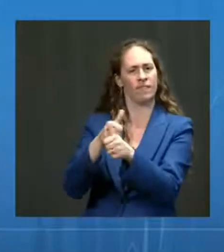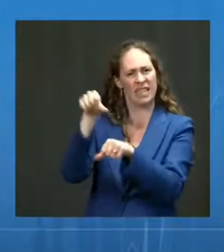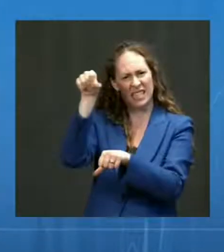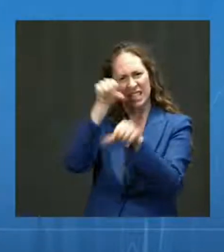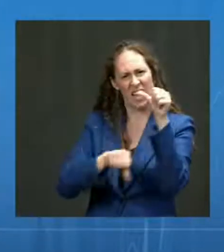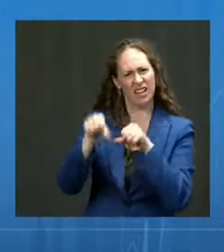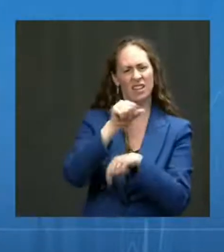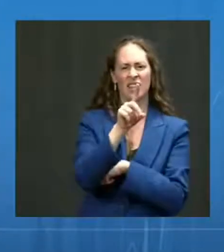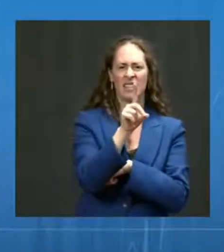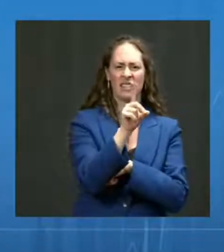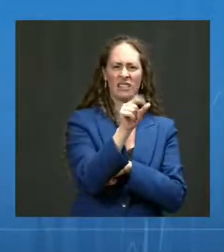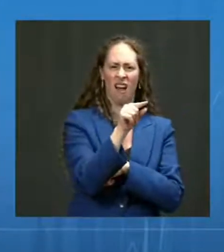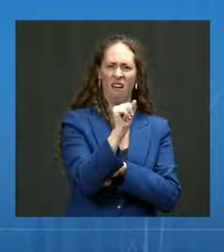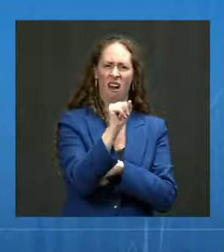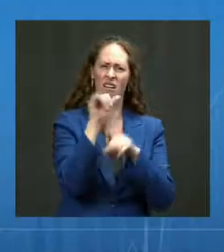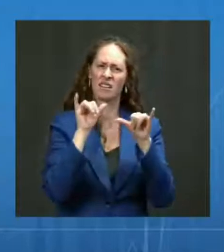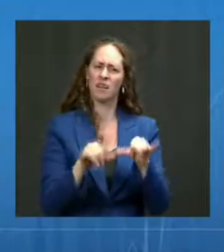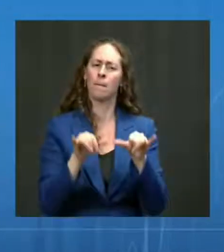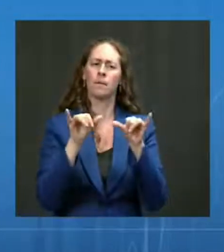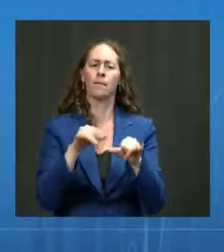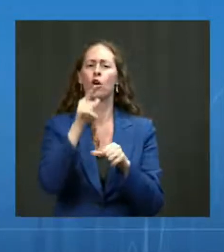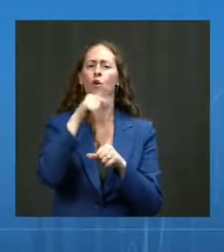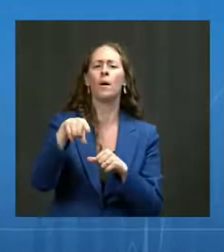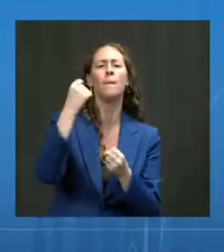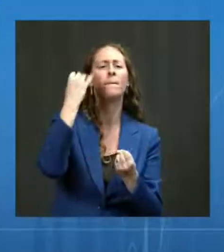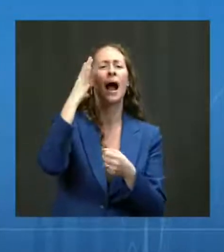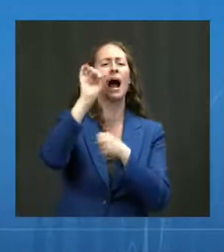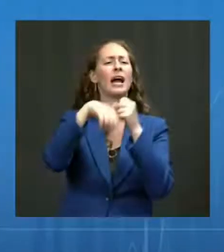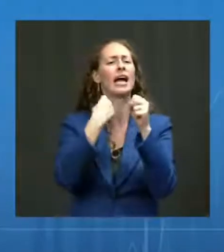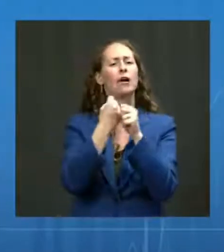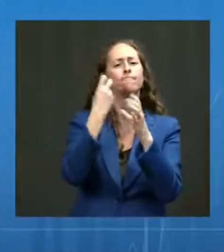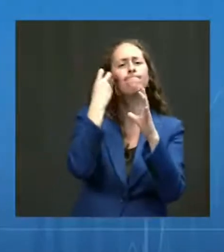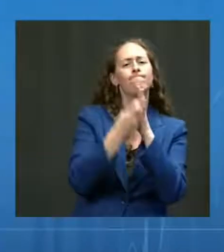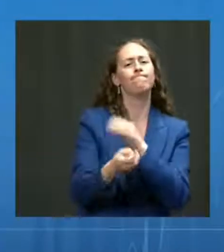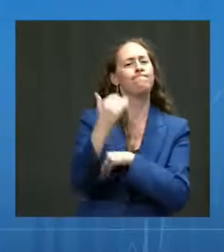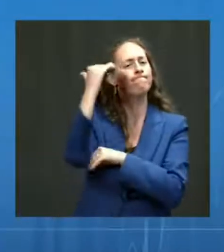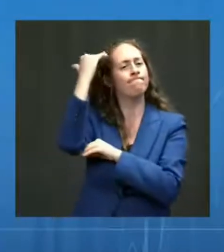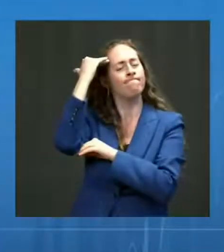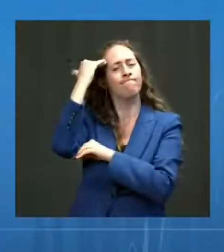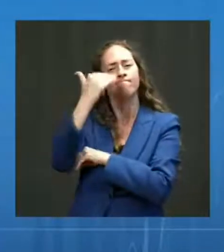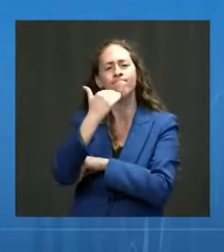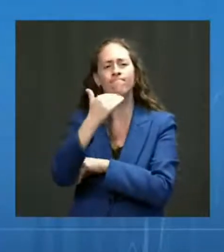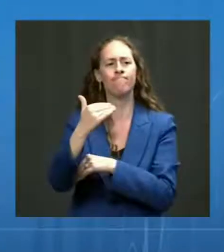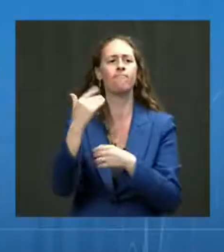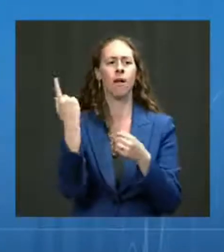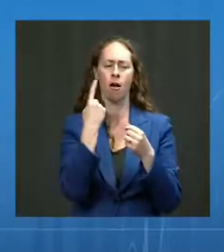HEALTH AND HUMAN SERVICES. WAS INFORMED BY THE DATA, THOUGHTFUL ANALYSIS, AND BY